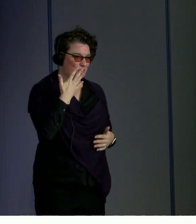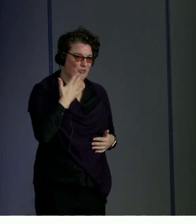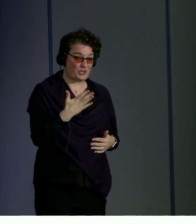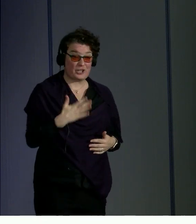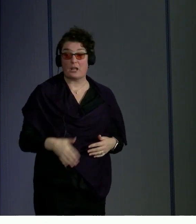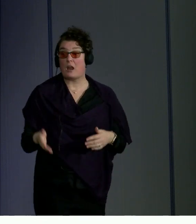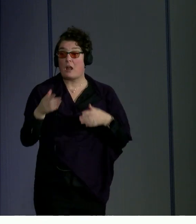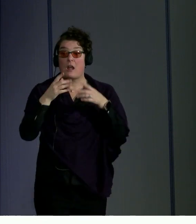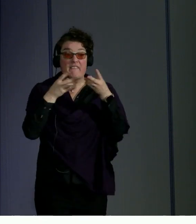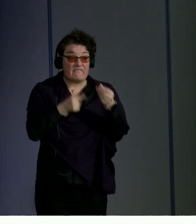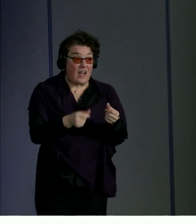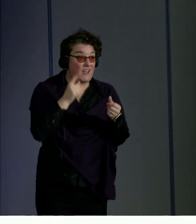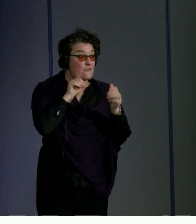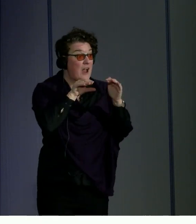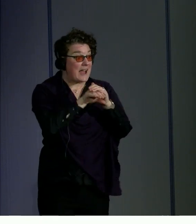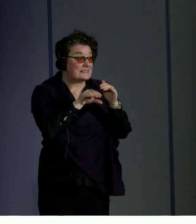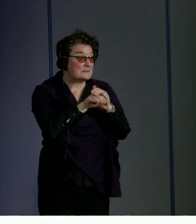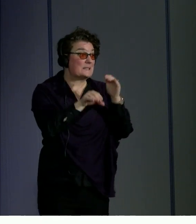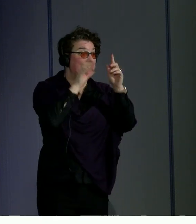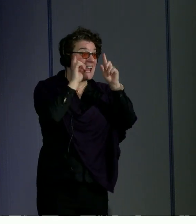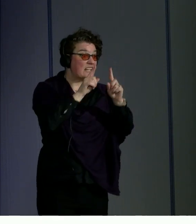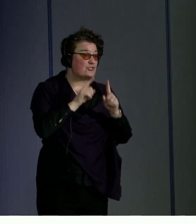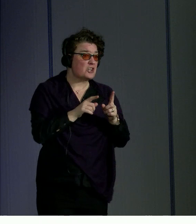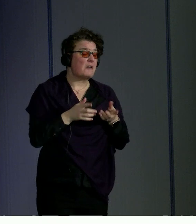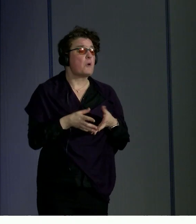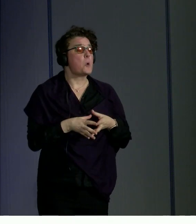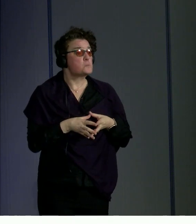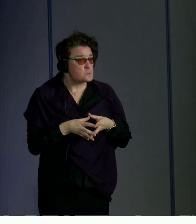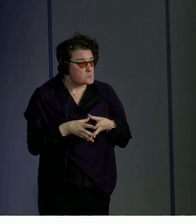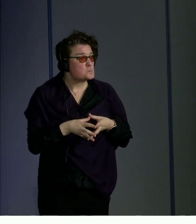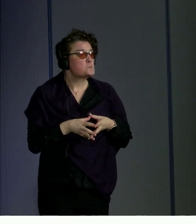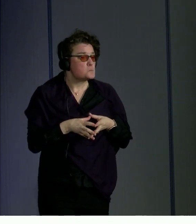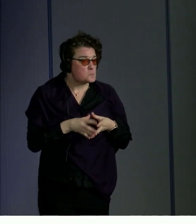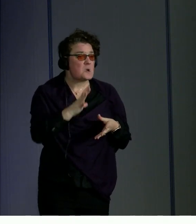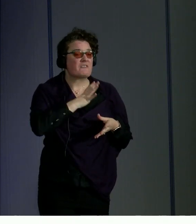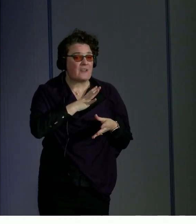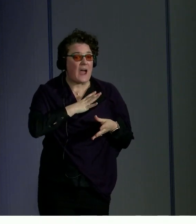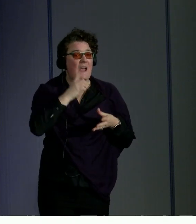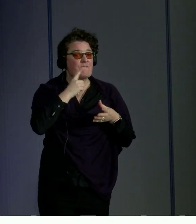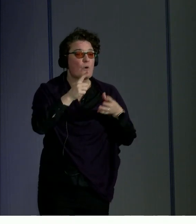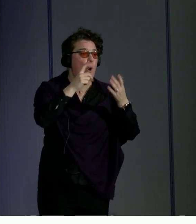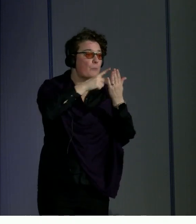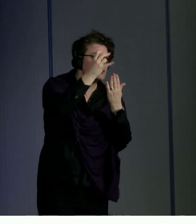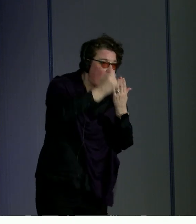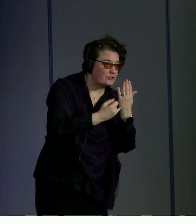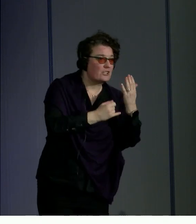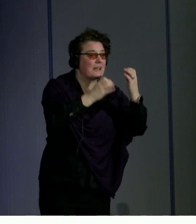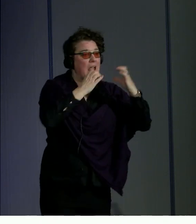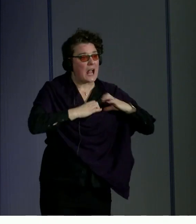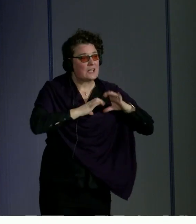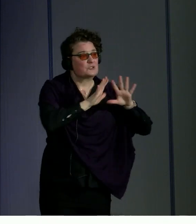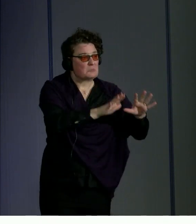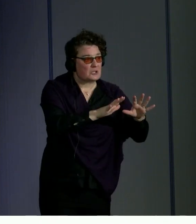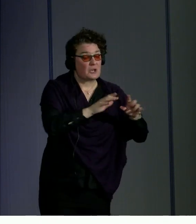accessibility initiative may be fine for project work, but they probably don't get any budget for